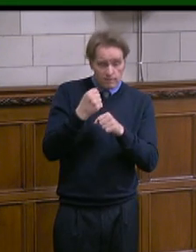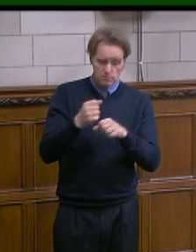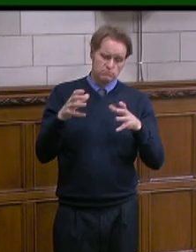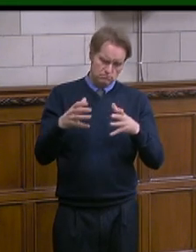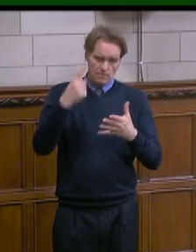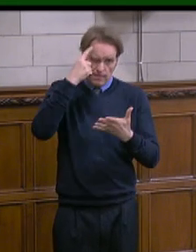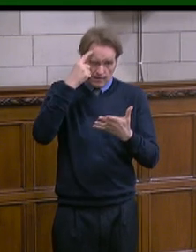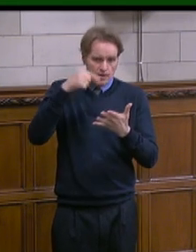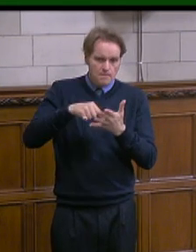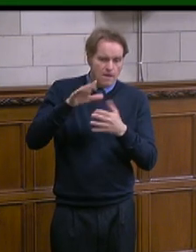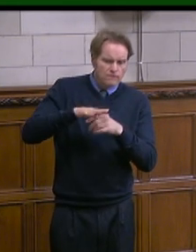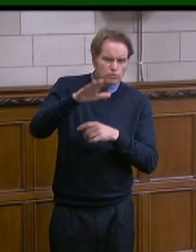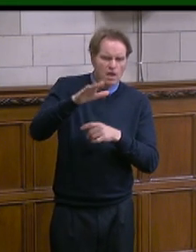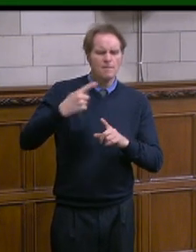England seems to be lagging behind.